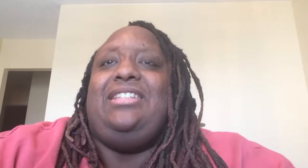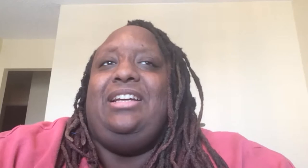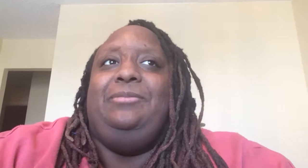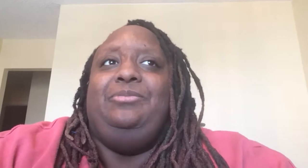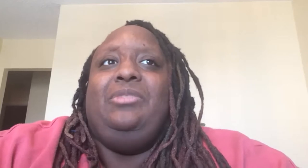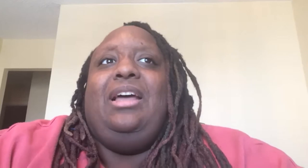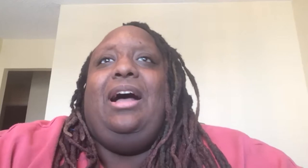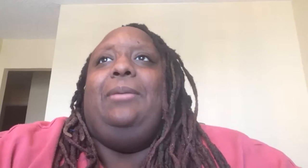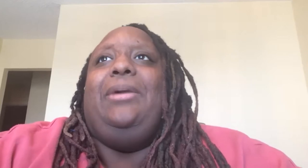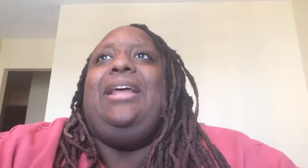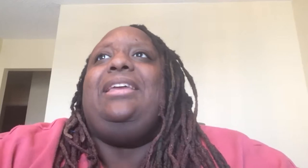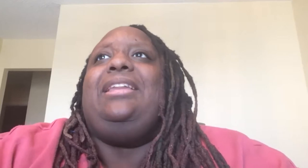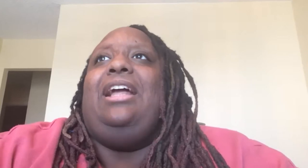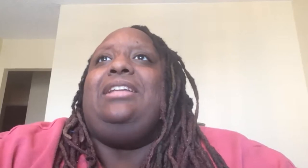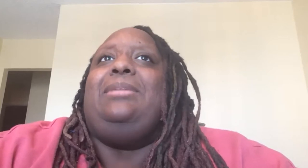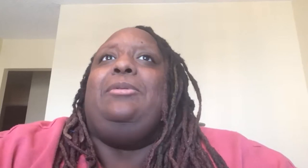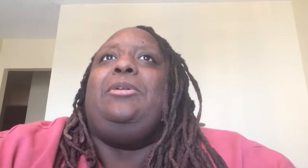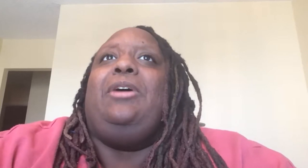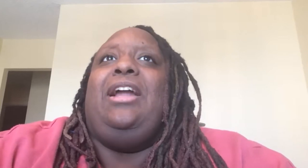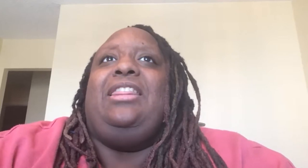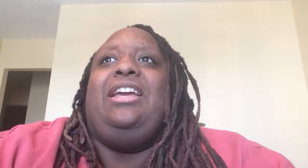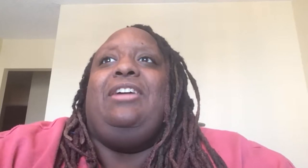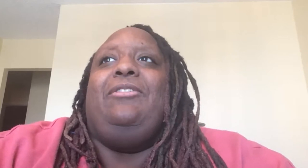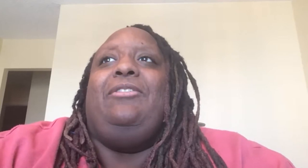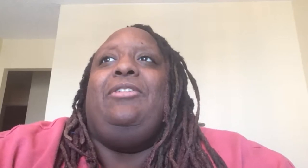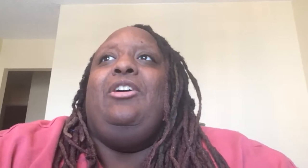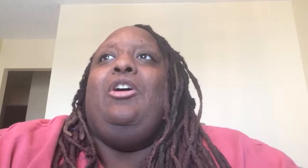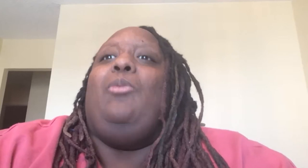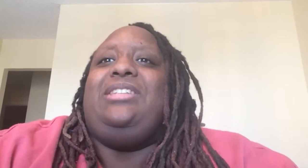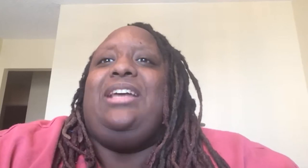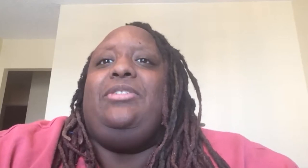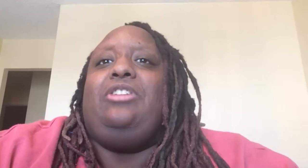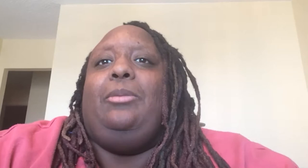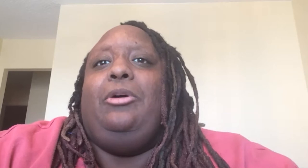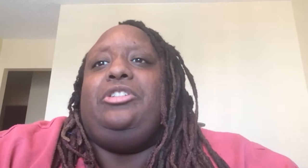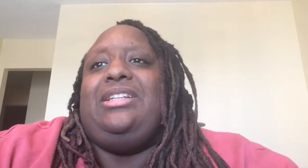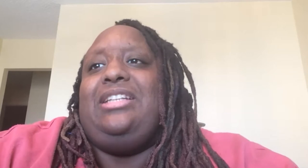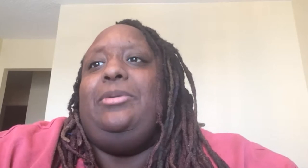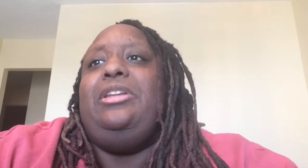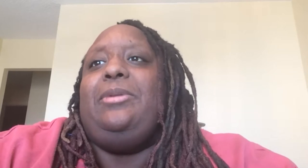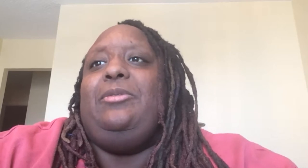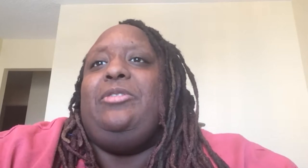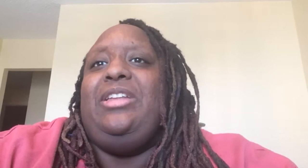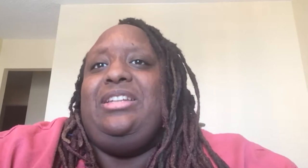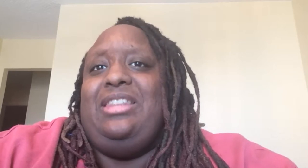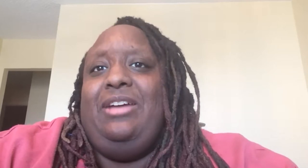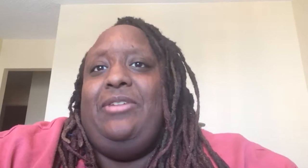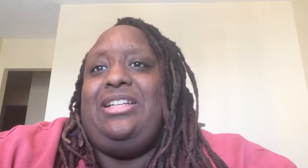And I think that nondisabled people kind of think of a one-size-fits-all approach to accessibility. But we really need to think of accessibility as, like,